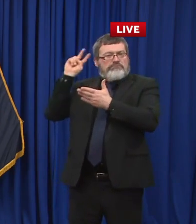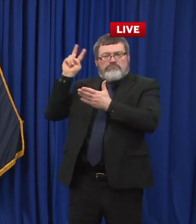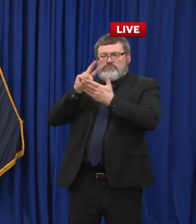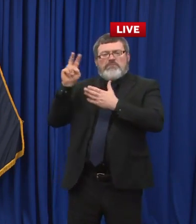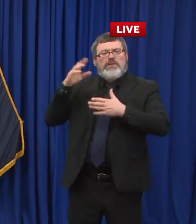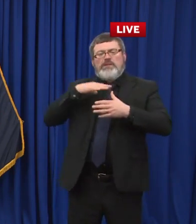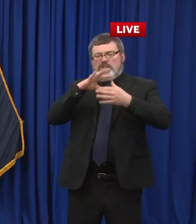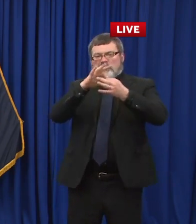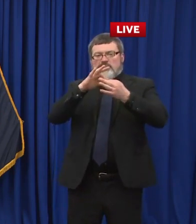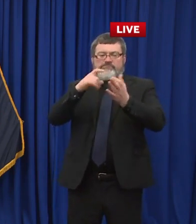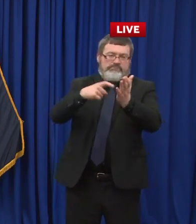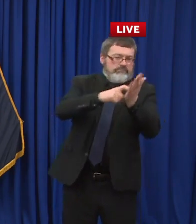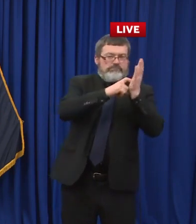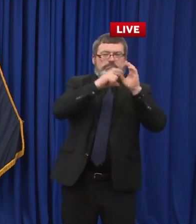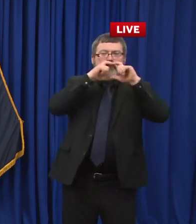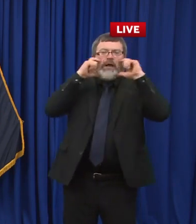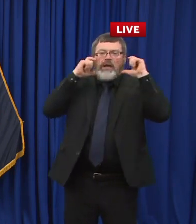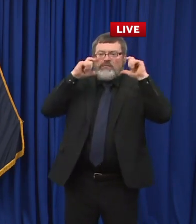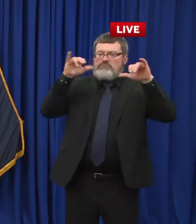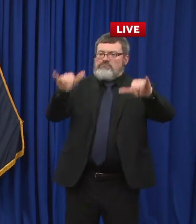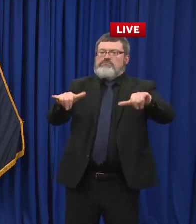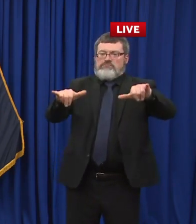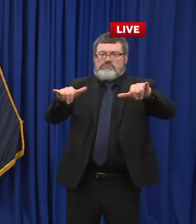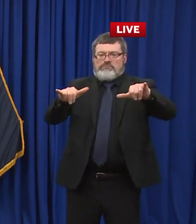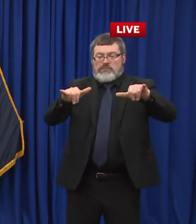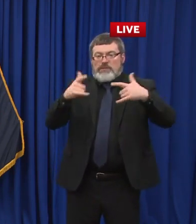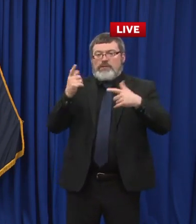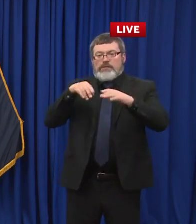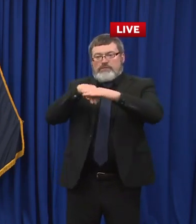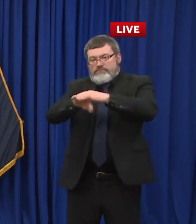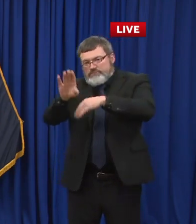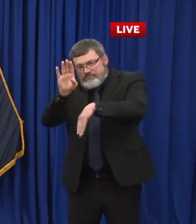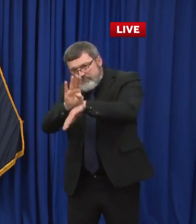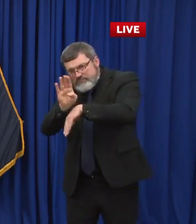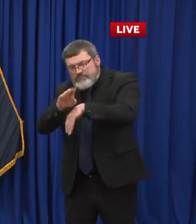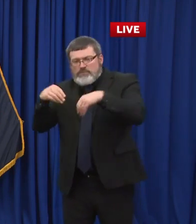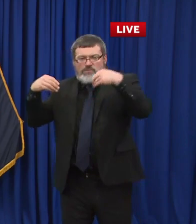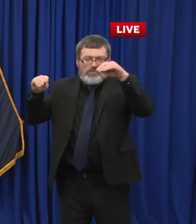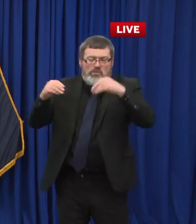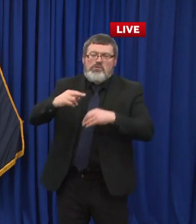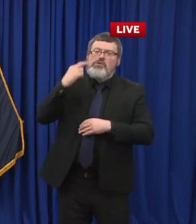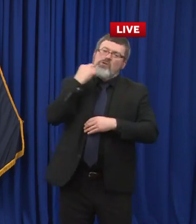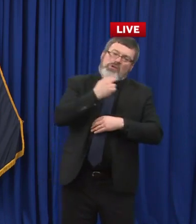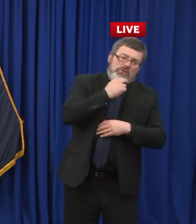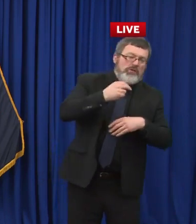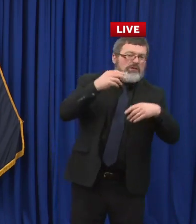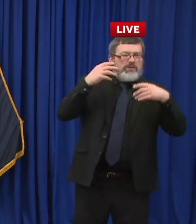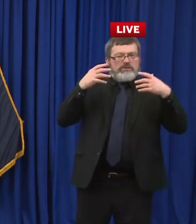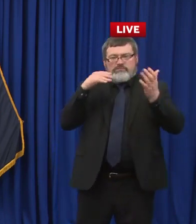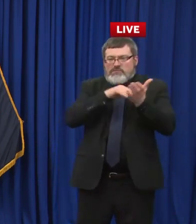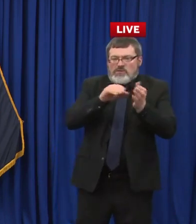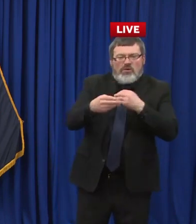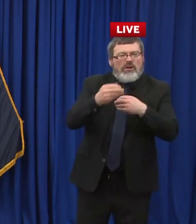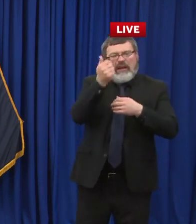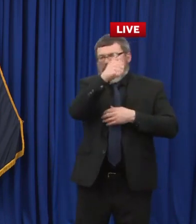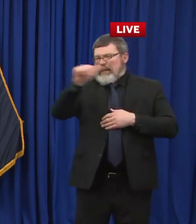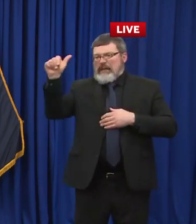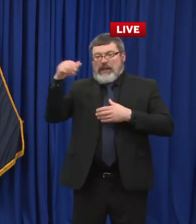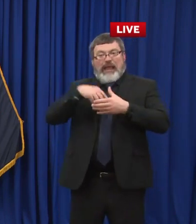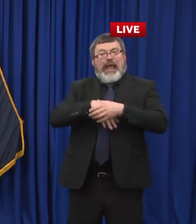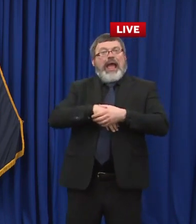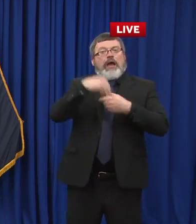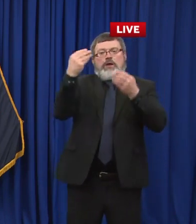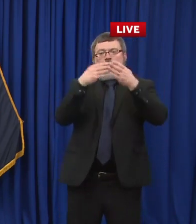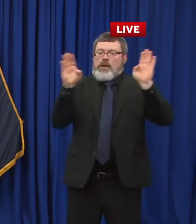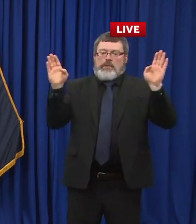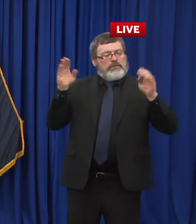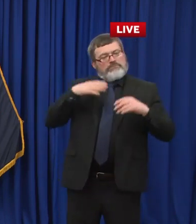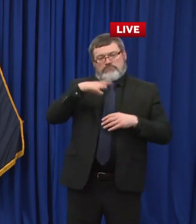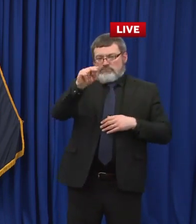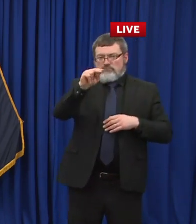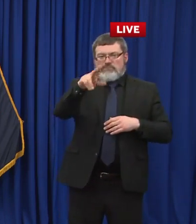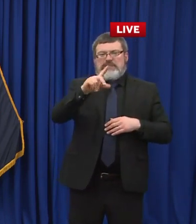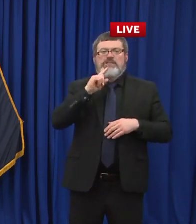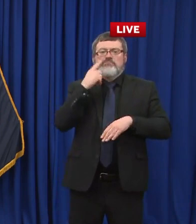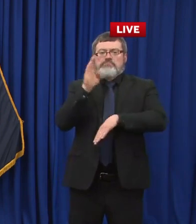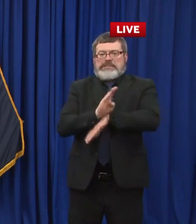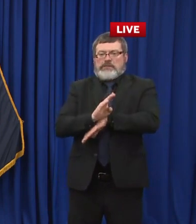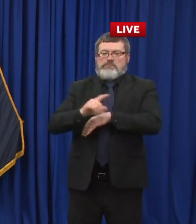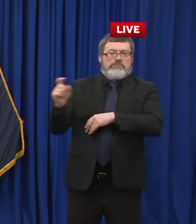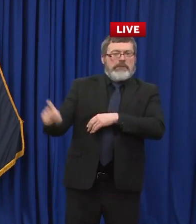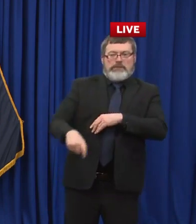WE WANT TO REMIND FOLKS WHETHER IT IS THE MASK MANDATE, THE GUIDANCE DOCUMENTS WE PUT IN PLACE FOR THEIR BUSINESSES, TO TAKE THEM VERY SERIOUSLY.